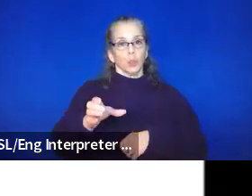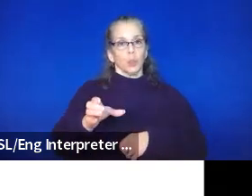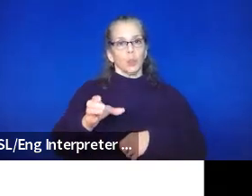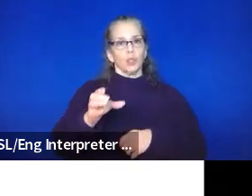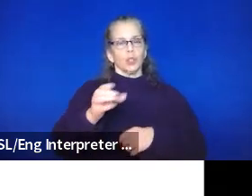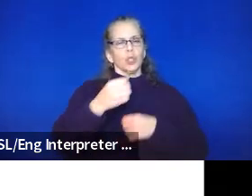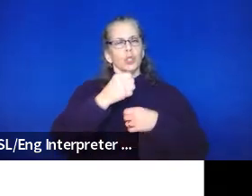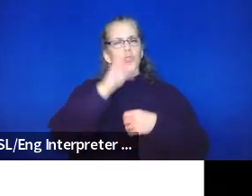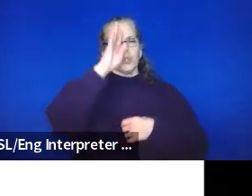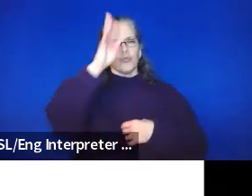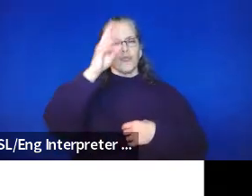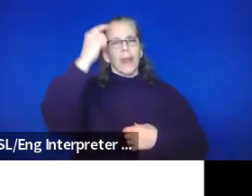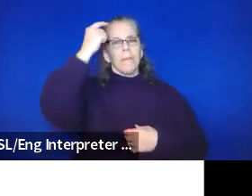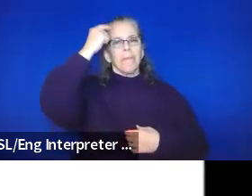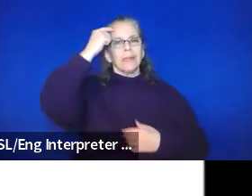of the other person, which is a theory of mind.